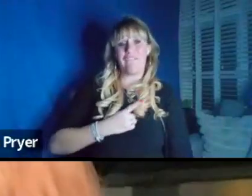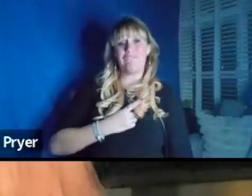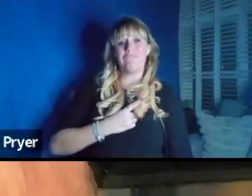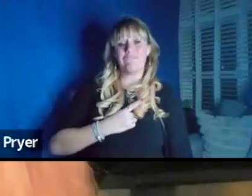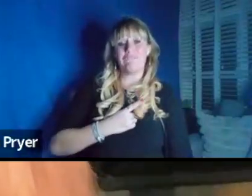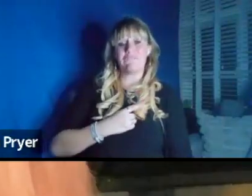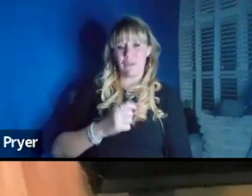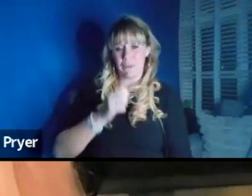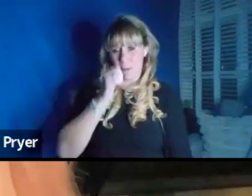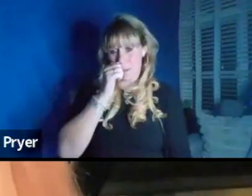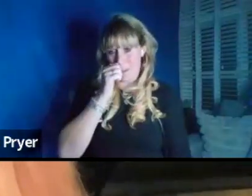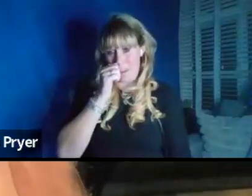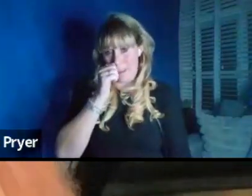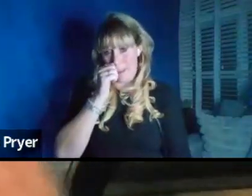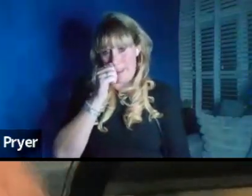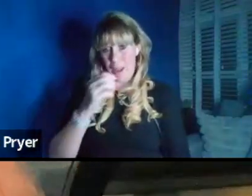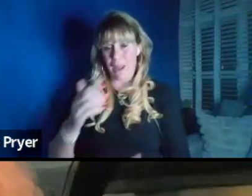Everything's changin' But you're the truth